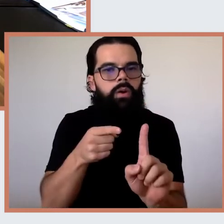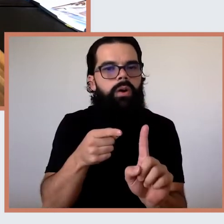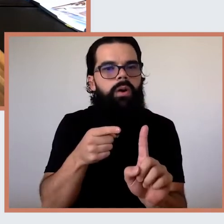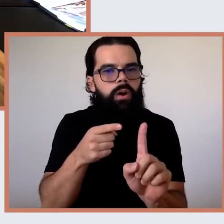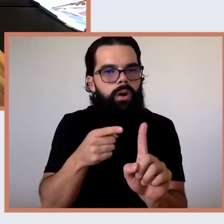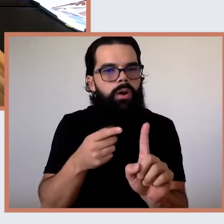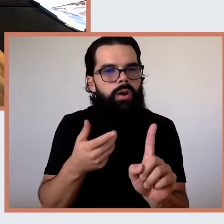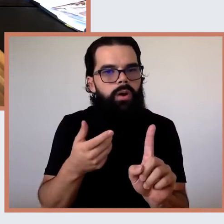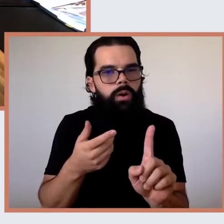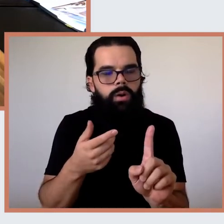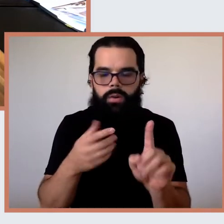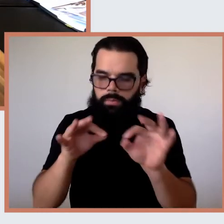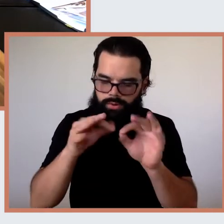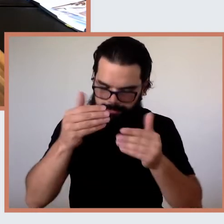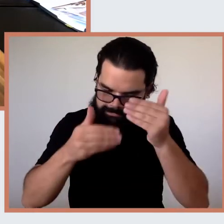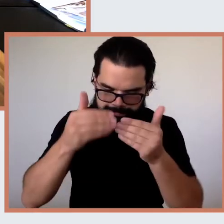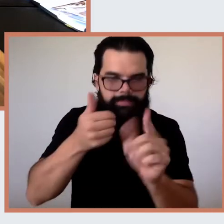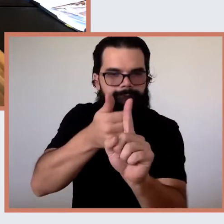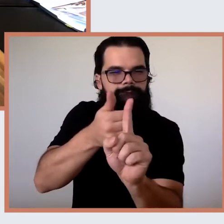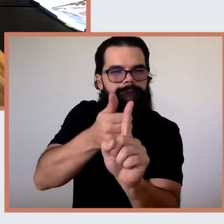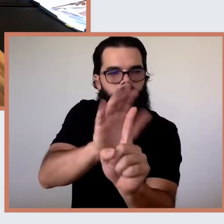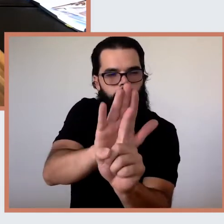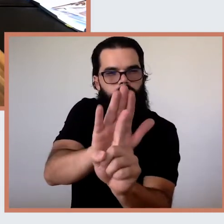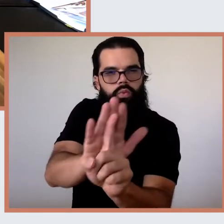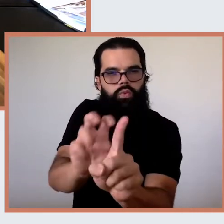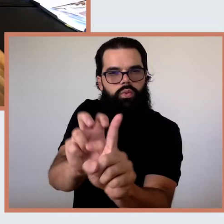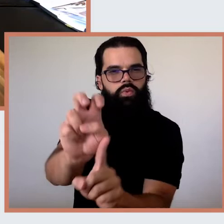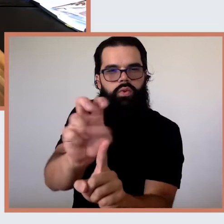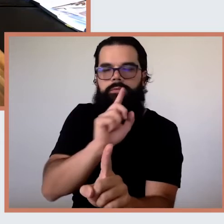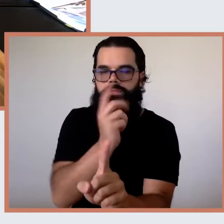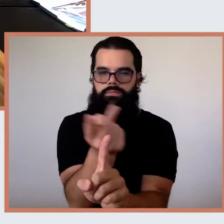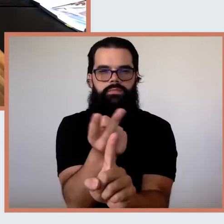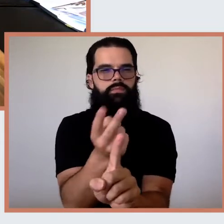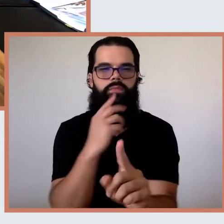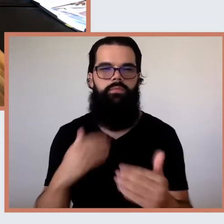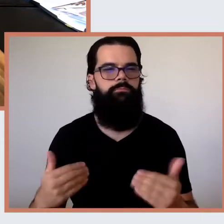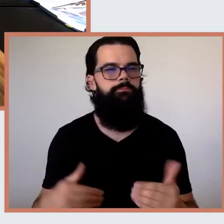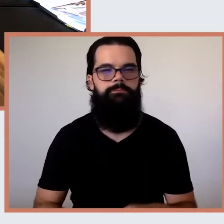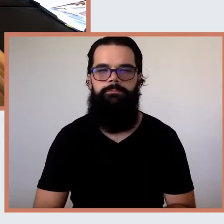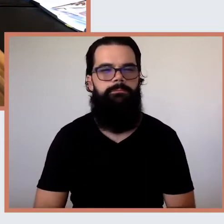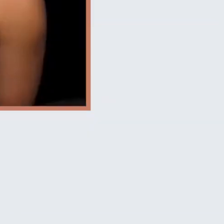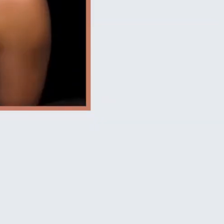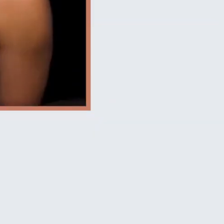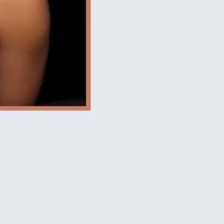how important it is to, you know, to do some work on your own, especially with the two of you.